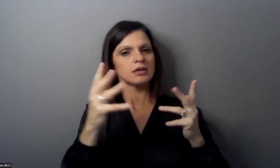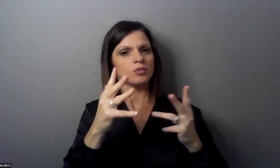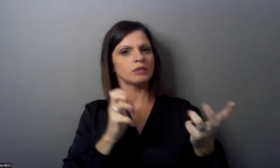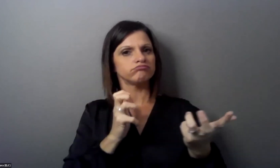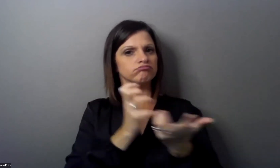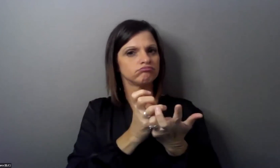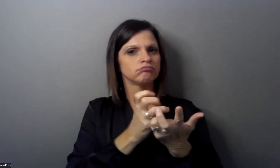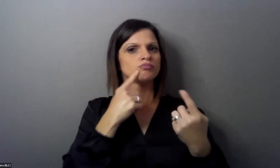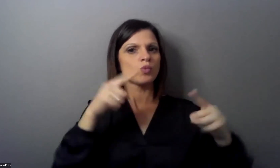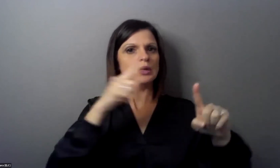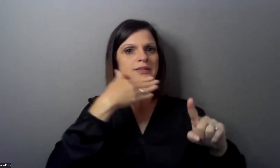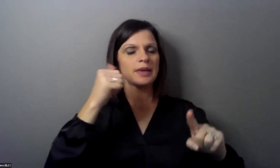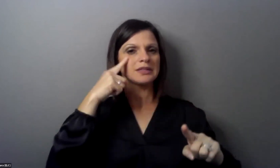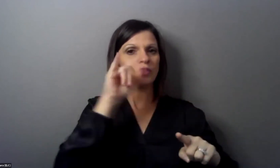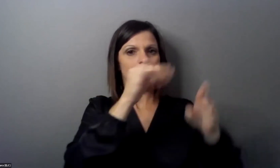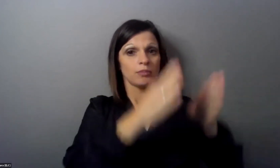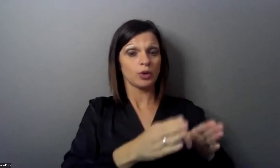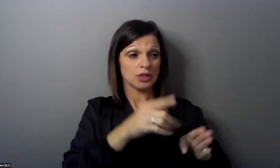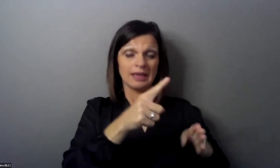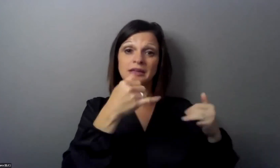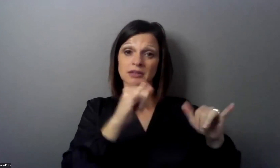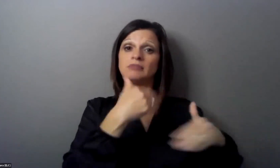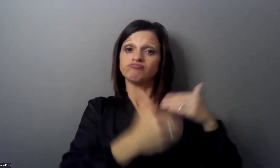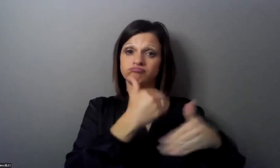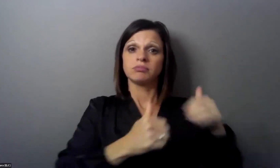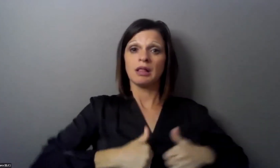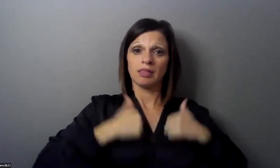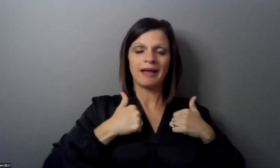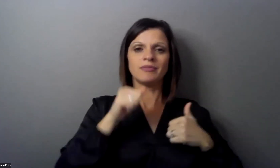so they can still live a life and not let the diabetes control them.